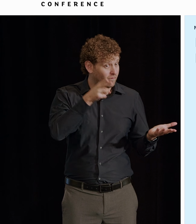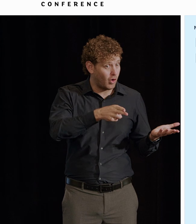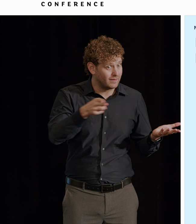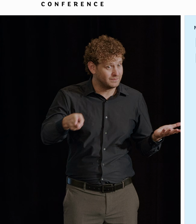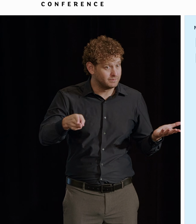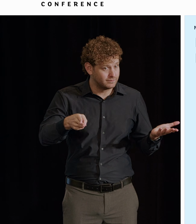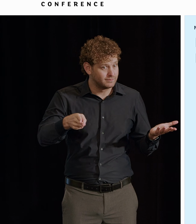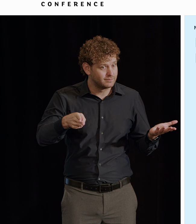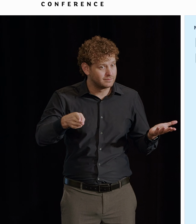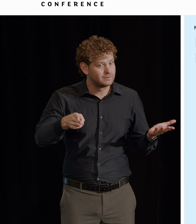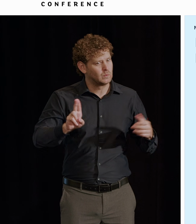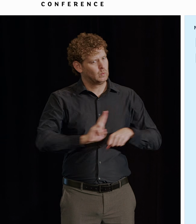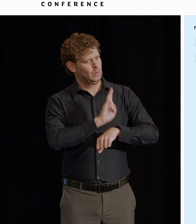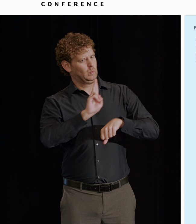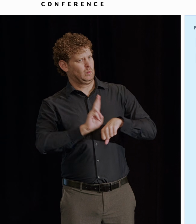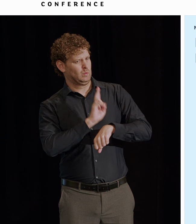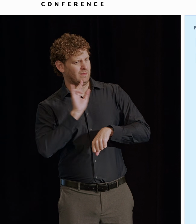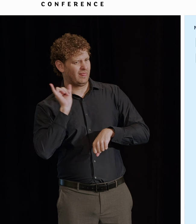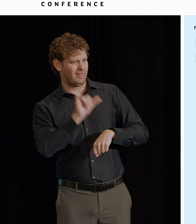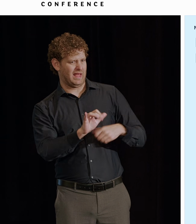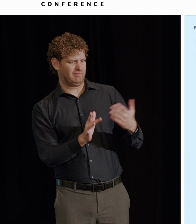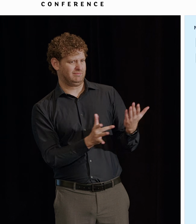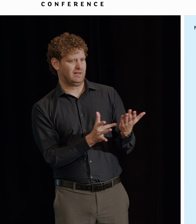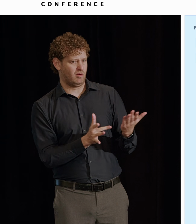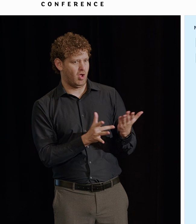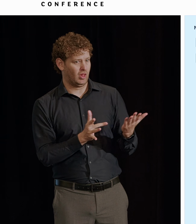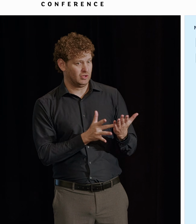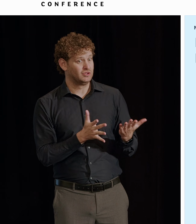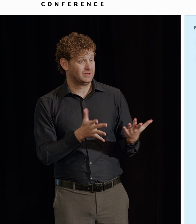giving us feedback about how we can enhance it to make it even better.